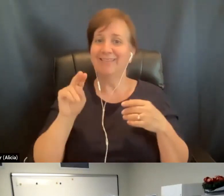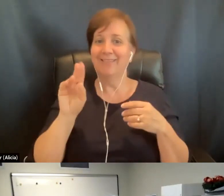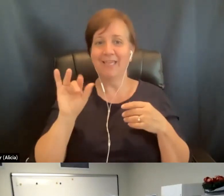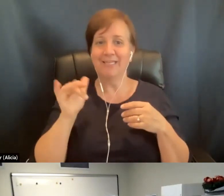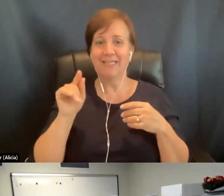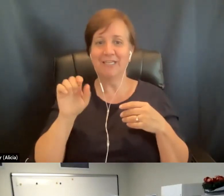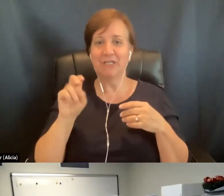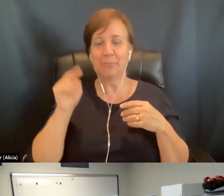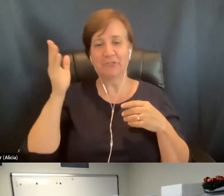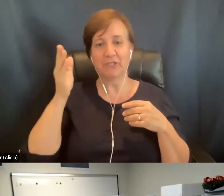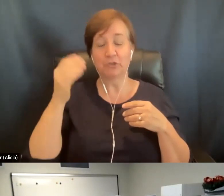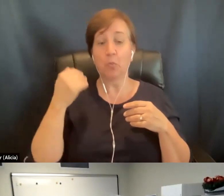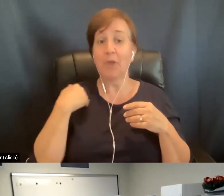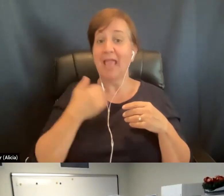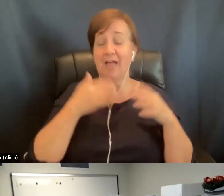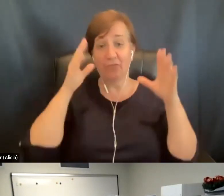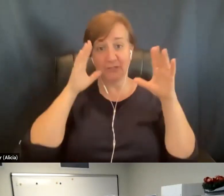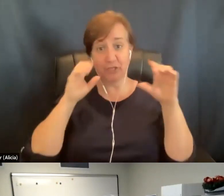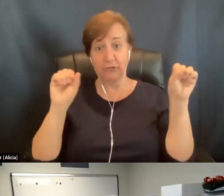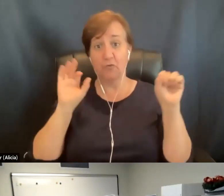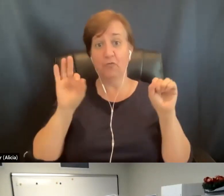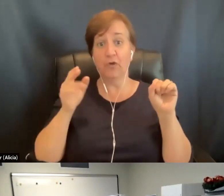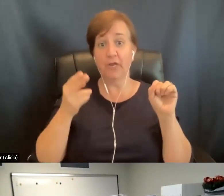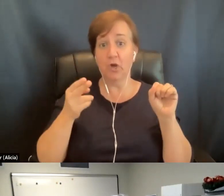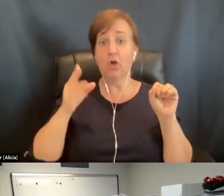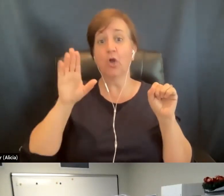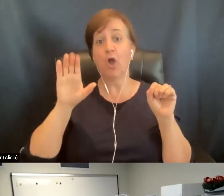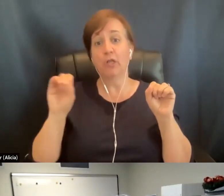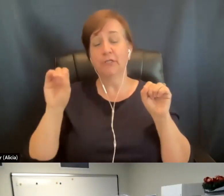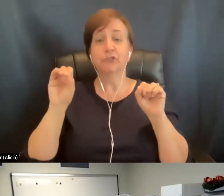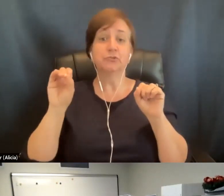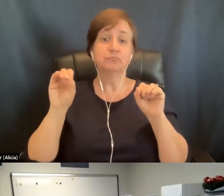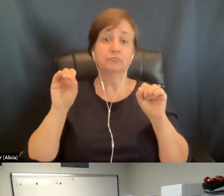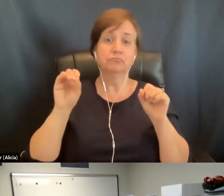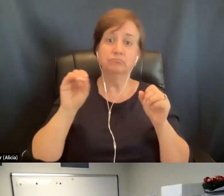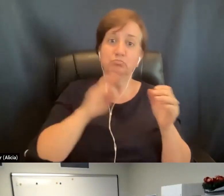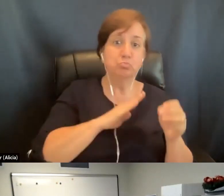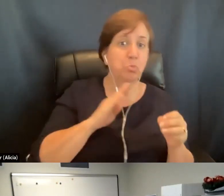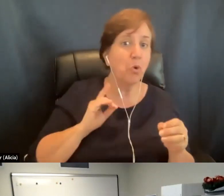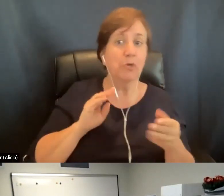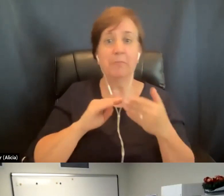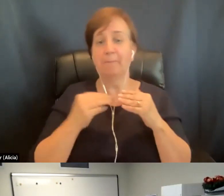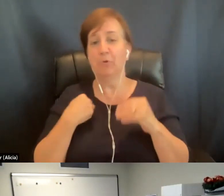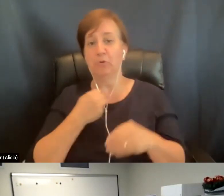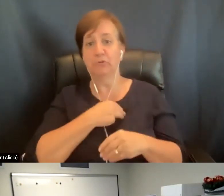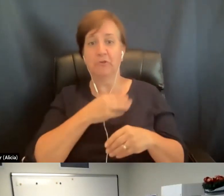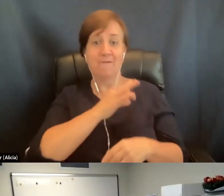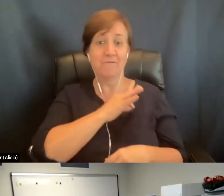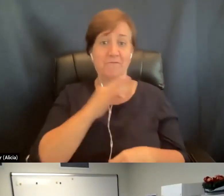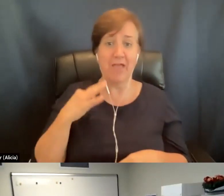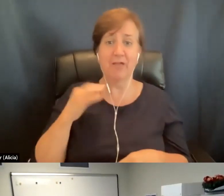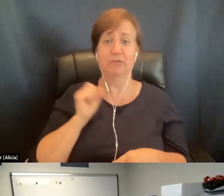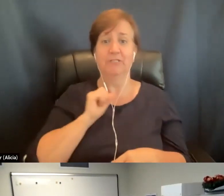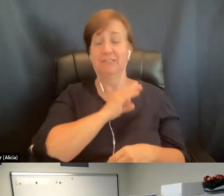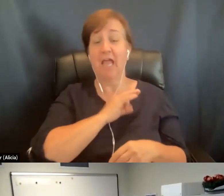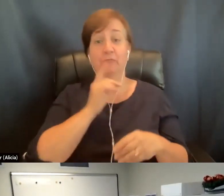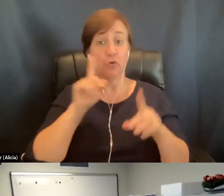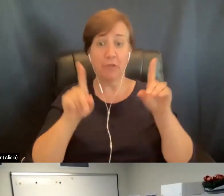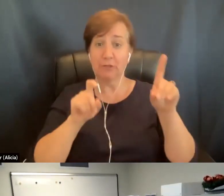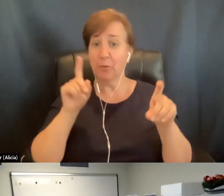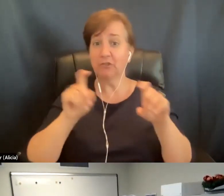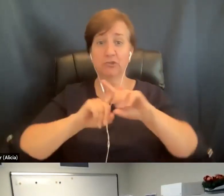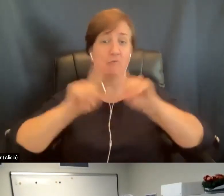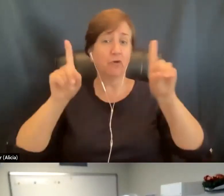Ram Subramaniam (He/him): Chancellor of our photo DNS a Community college district board members, as well as faculty and staff, so these questions are coming from a whole array of different people here.